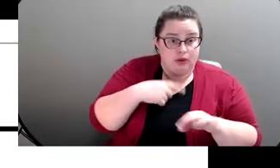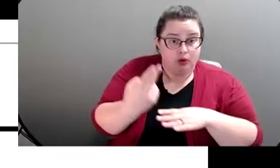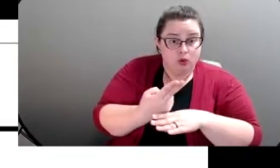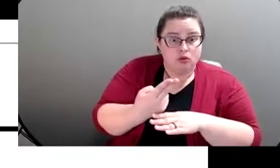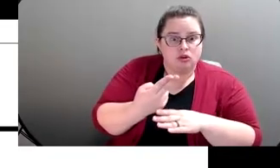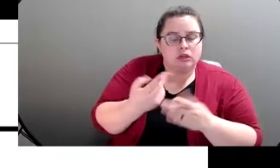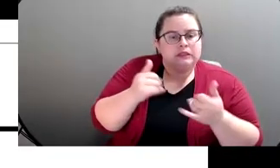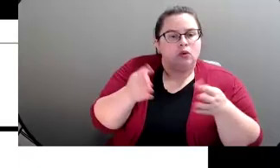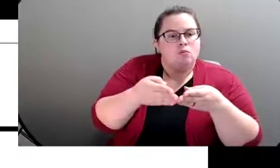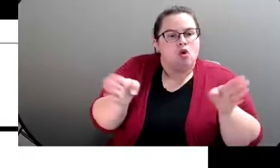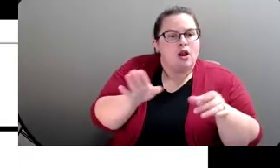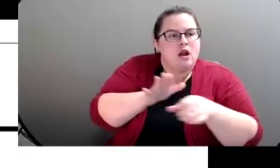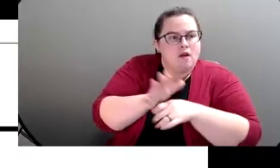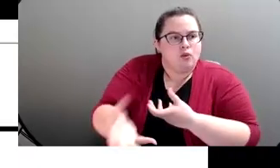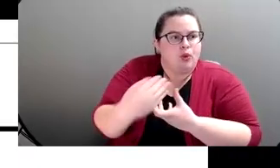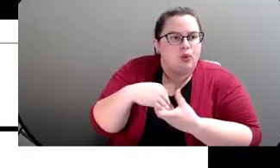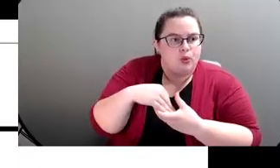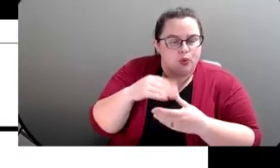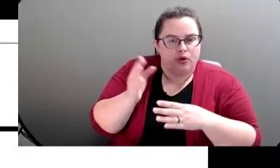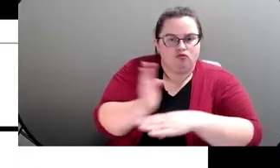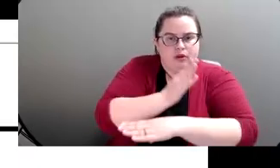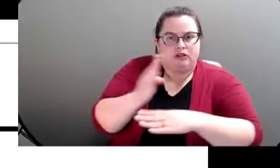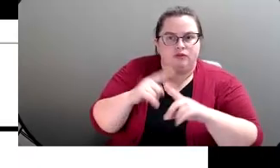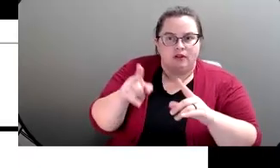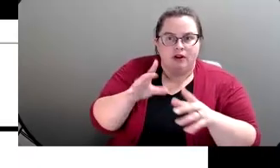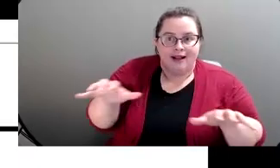you know, a range of different activities that gives us options